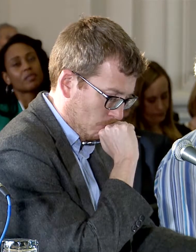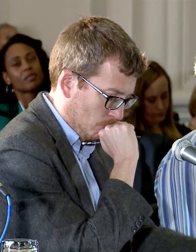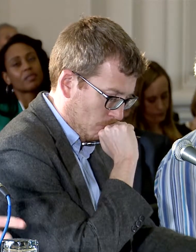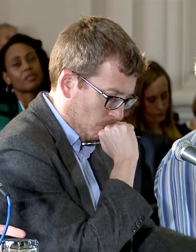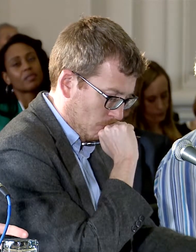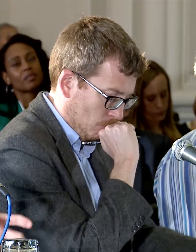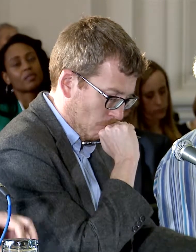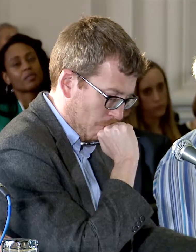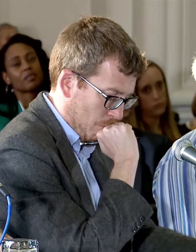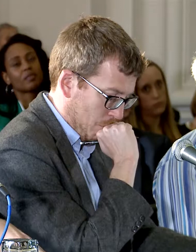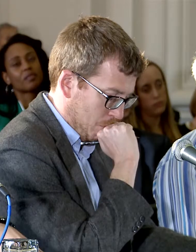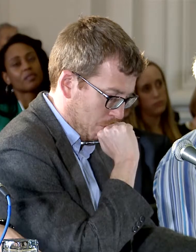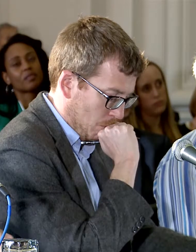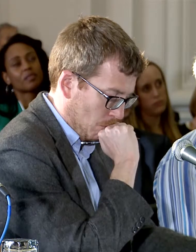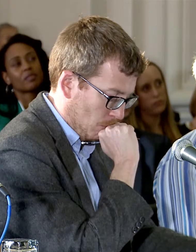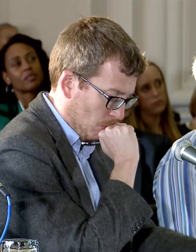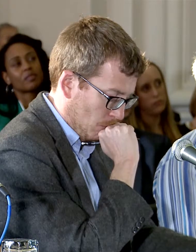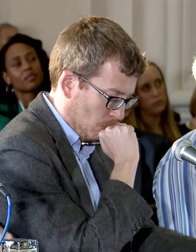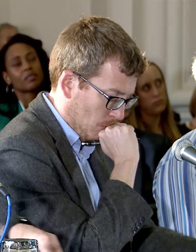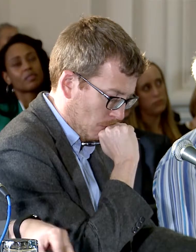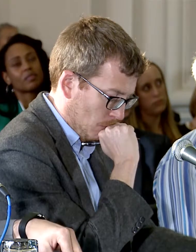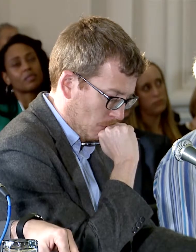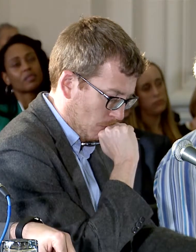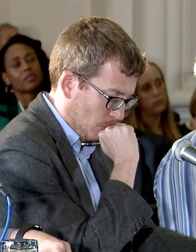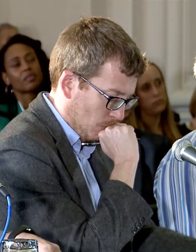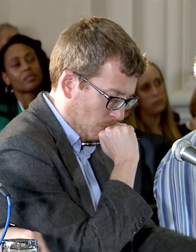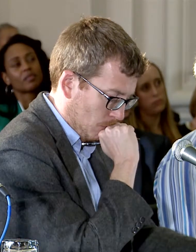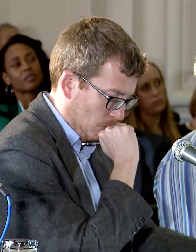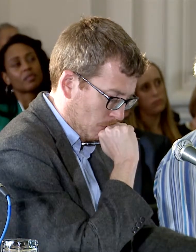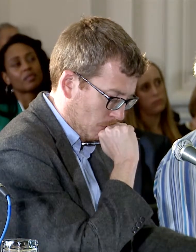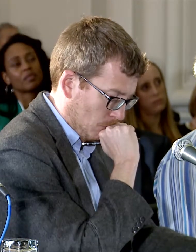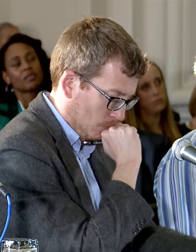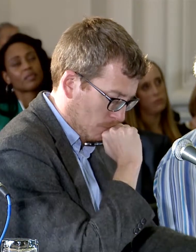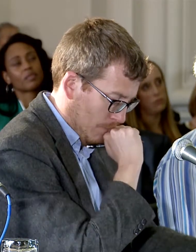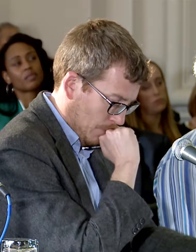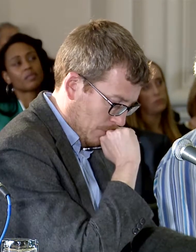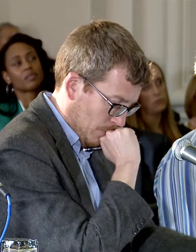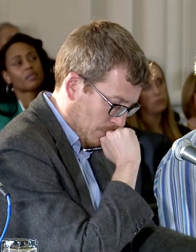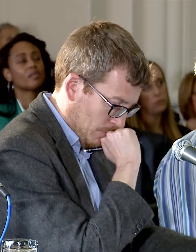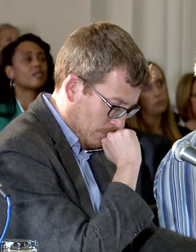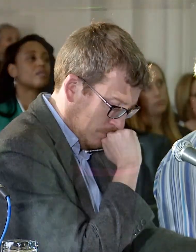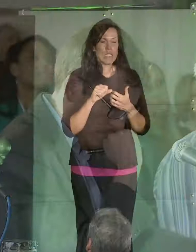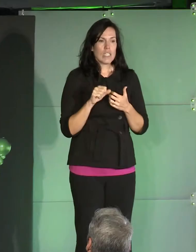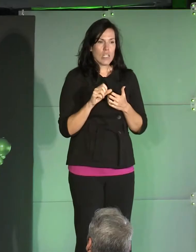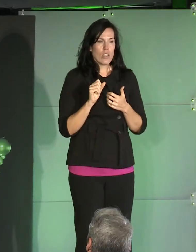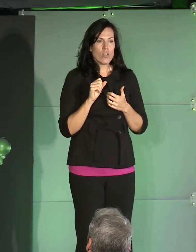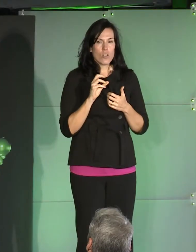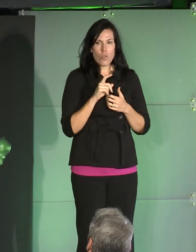And I know maybe you're thinking revenue stream. But are there other opportunities instead? Yeah, so what he's referring to, the last phase,